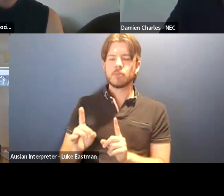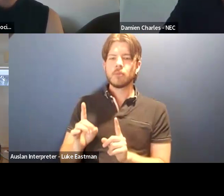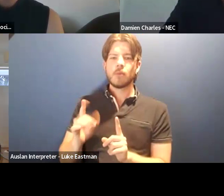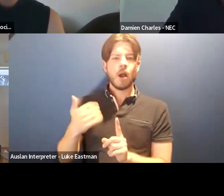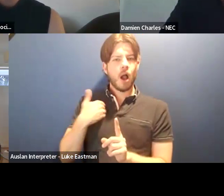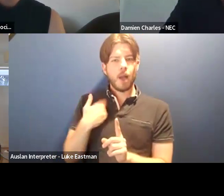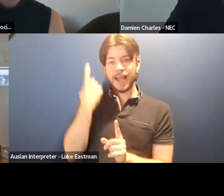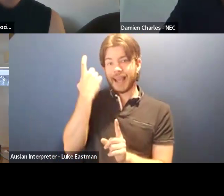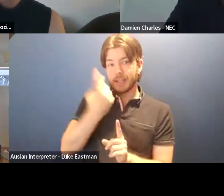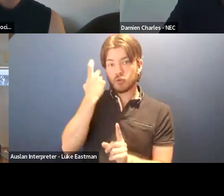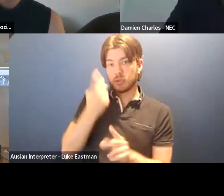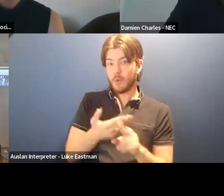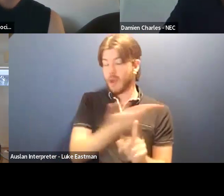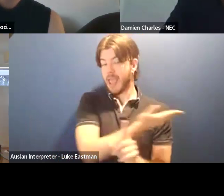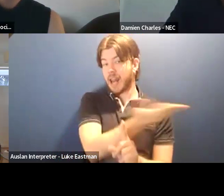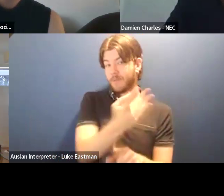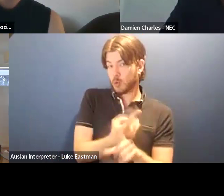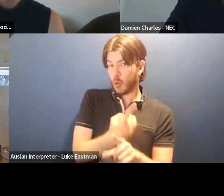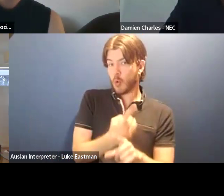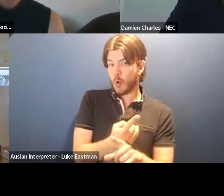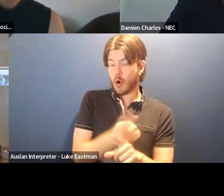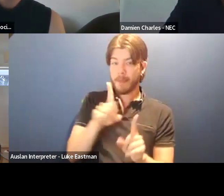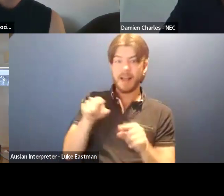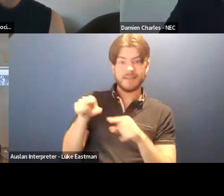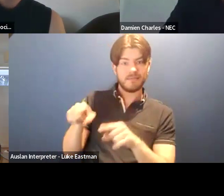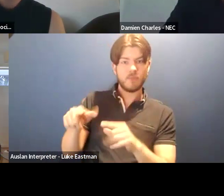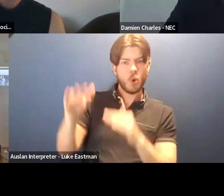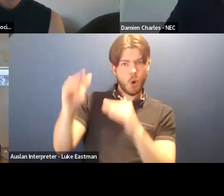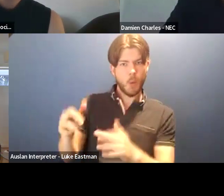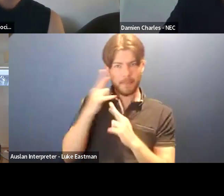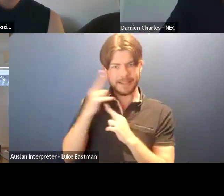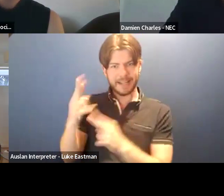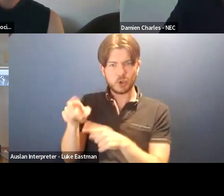really to make comment on how might we